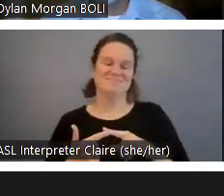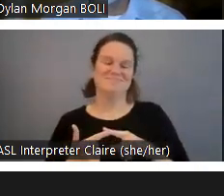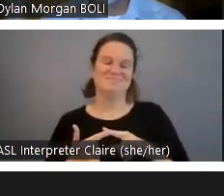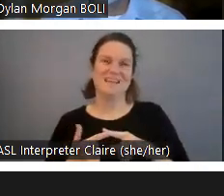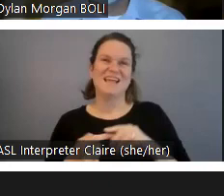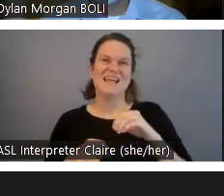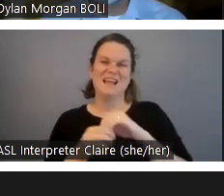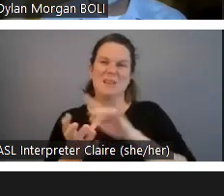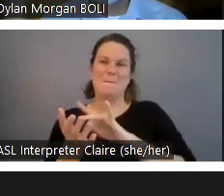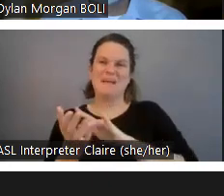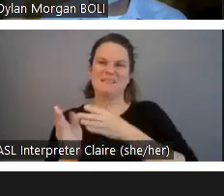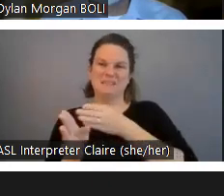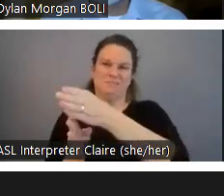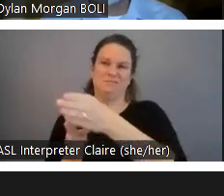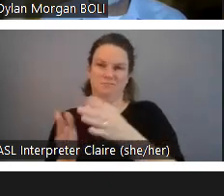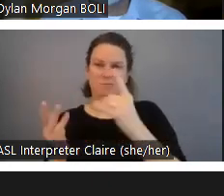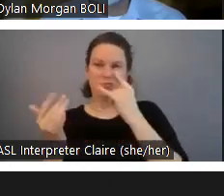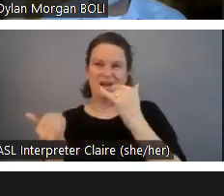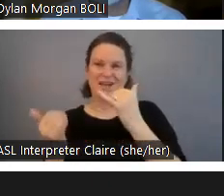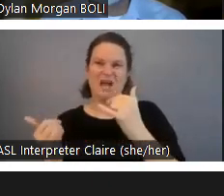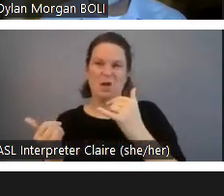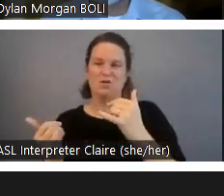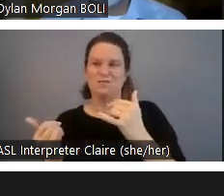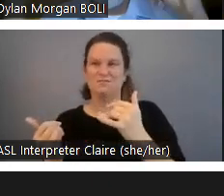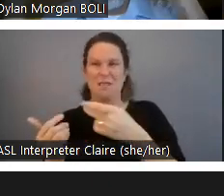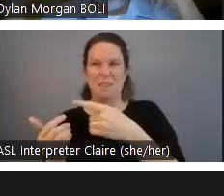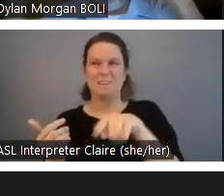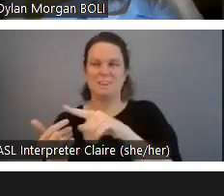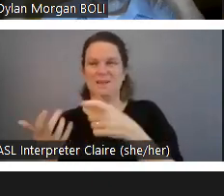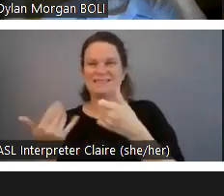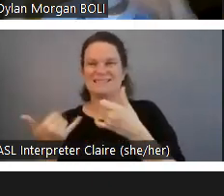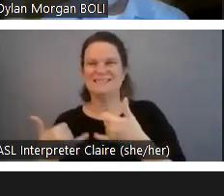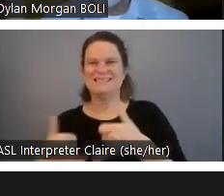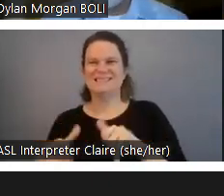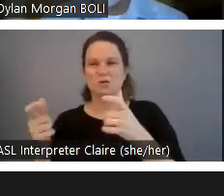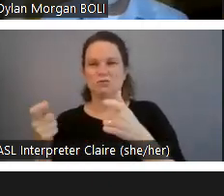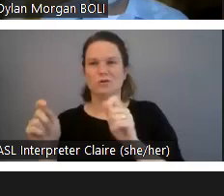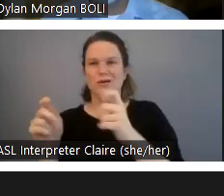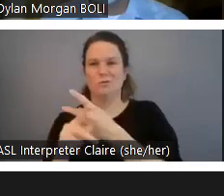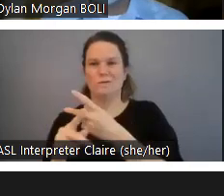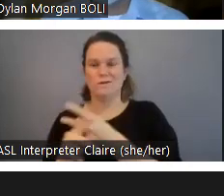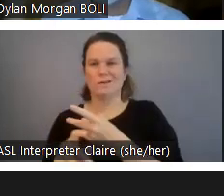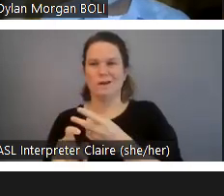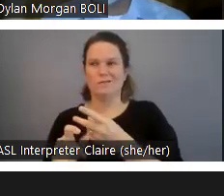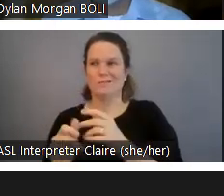in medicine right now that is still trying to figure out the implications of